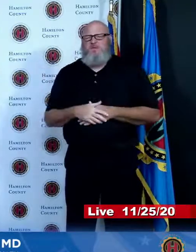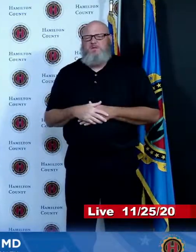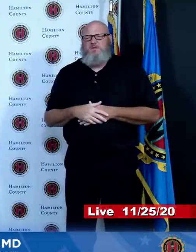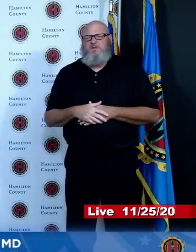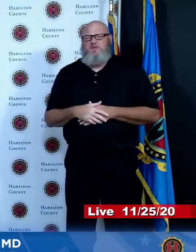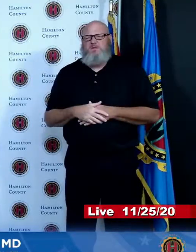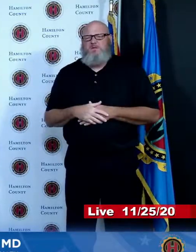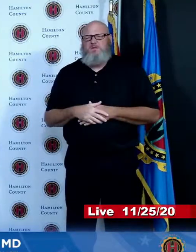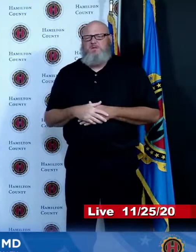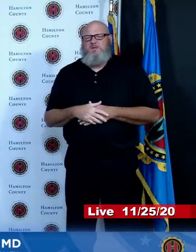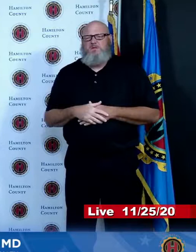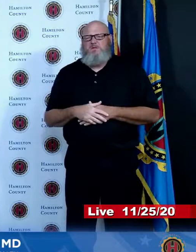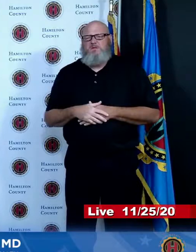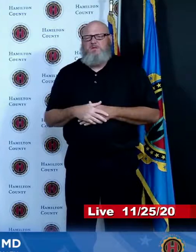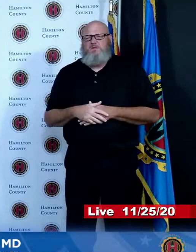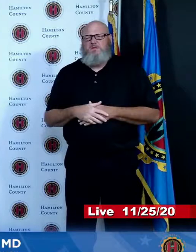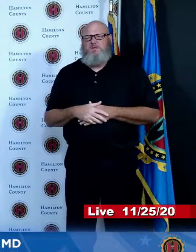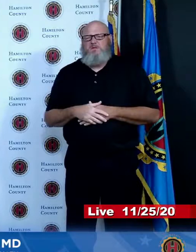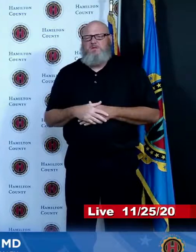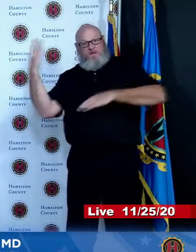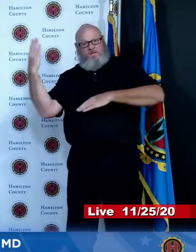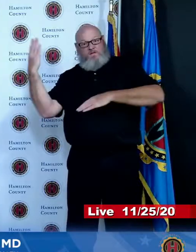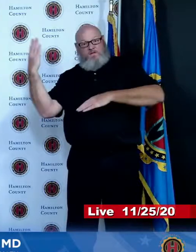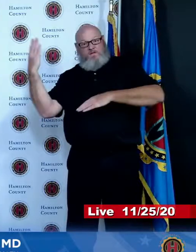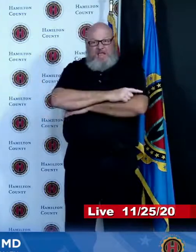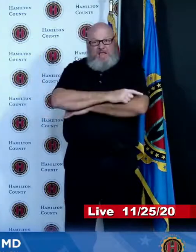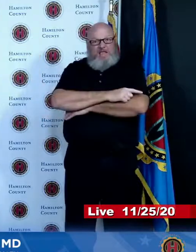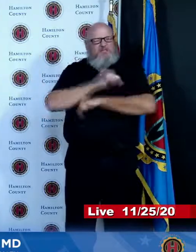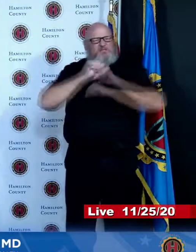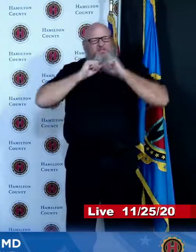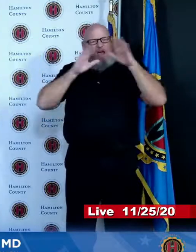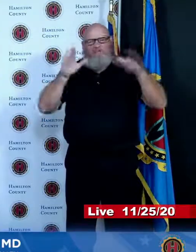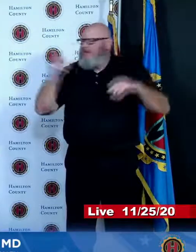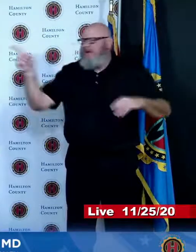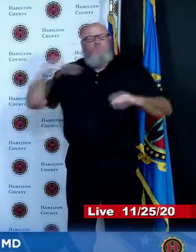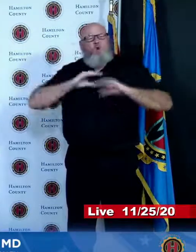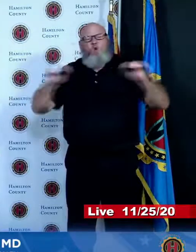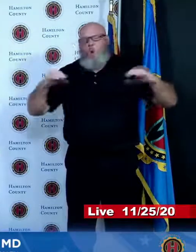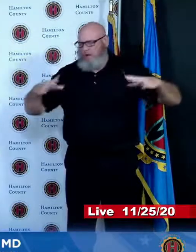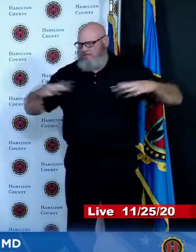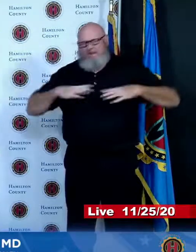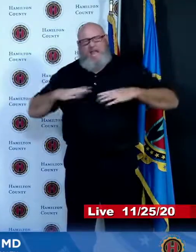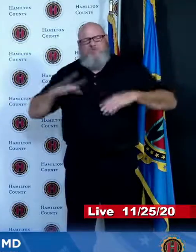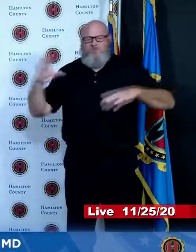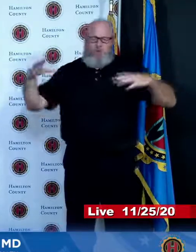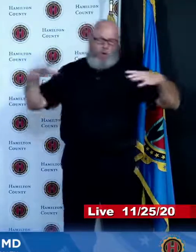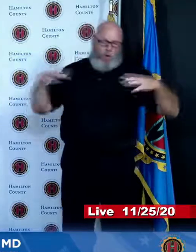there's no vacation it is just realizing that this is an all hands on deck situation and and